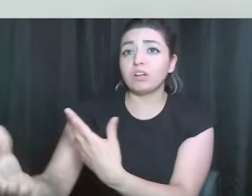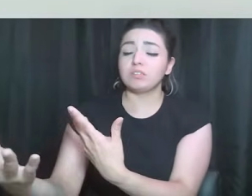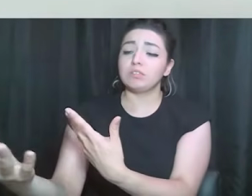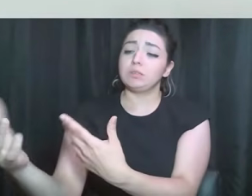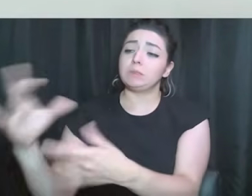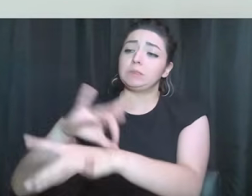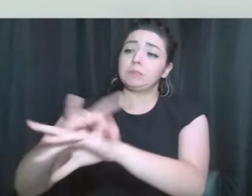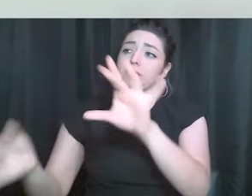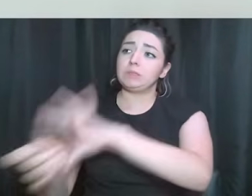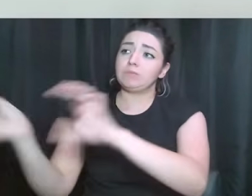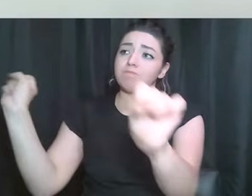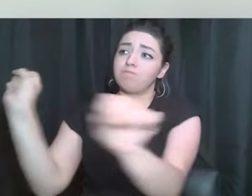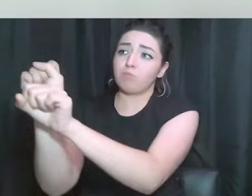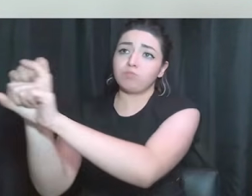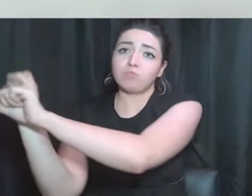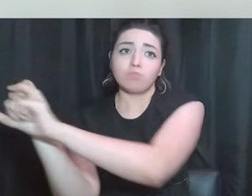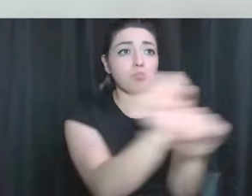to bring them back to CyberLife for diagnostics.